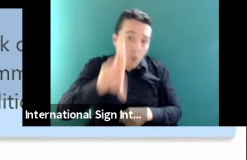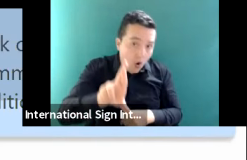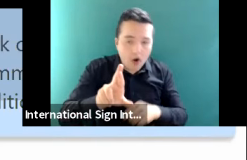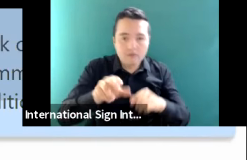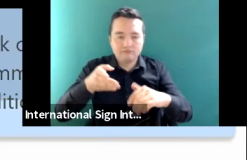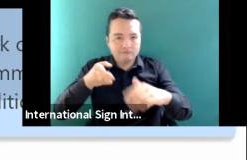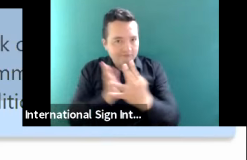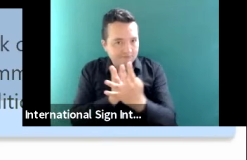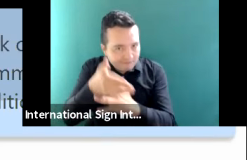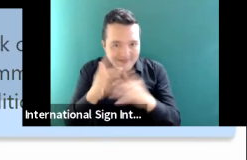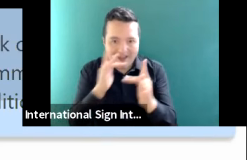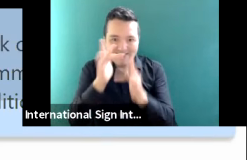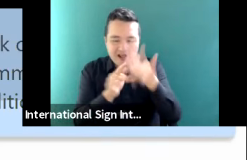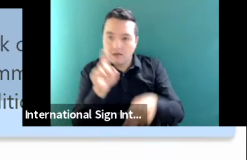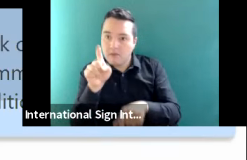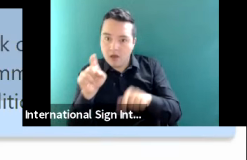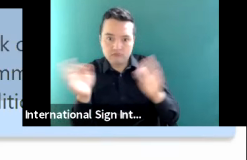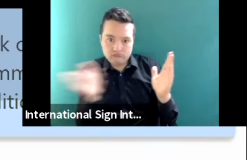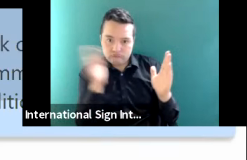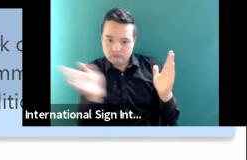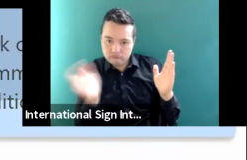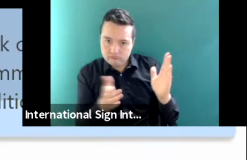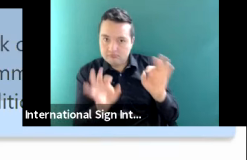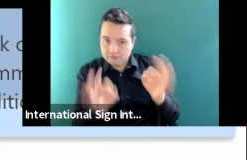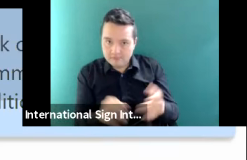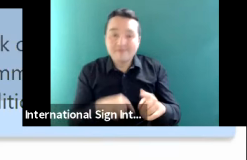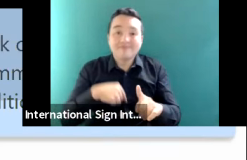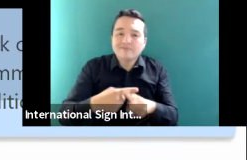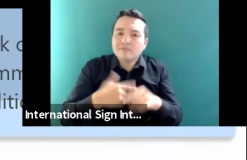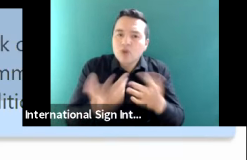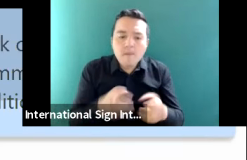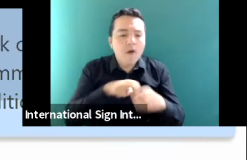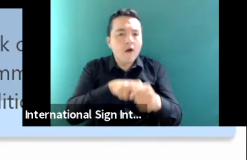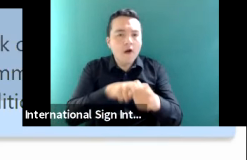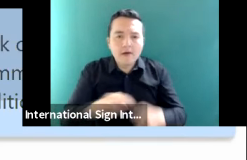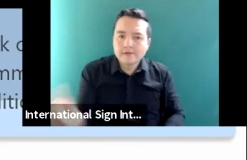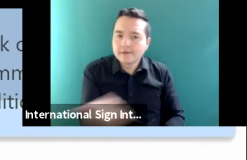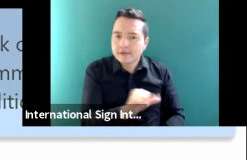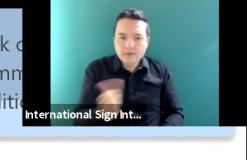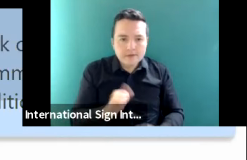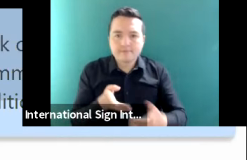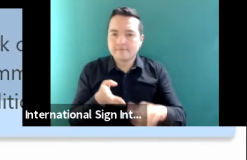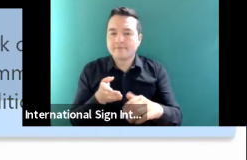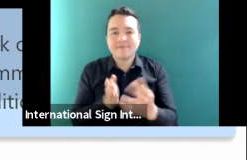In the long life learning solutions like the library's, accessible libraries, accessible books and digital books as well. Culture and community.